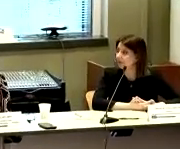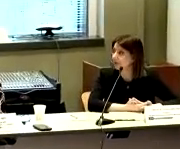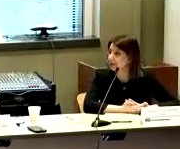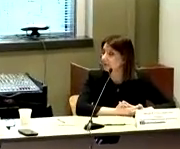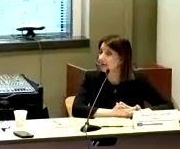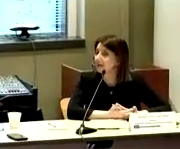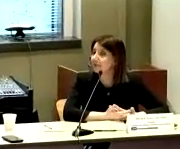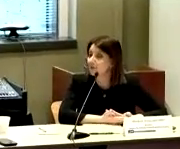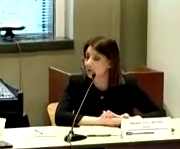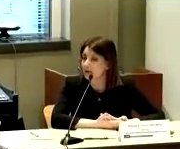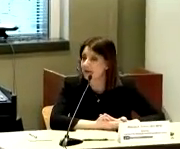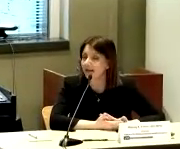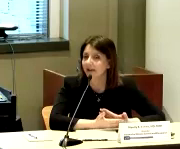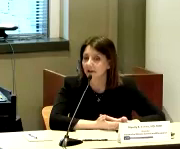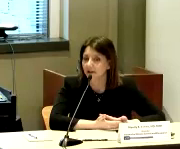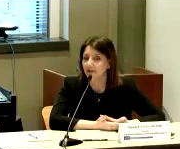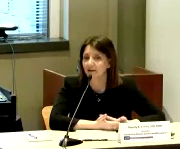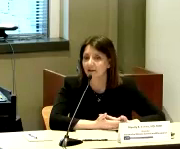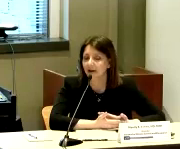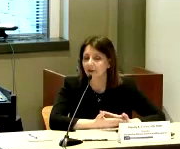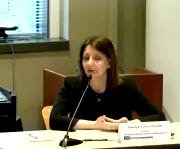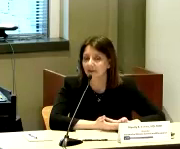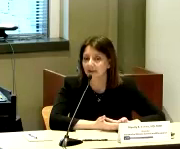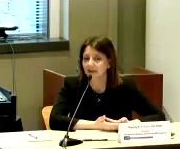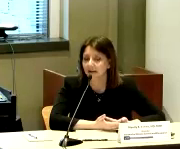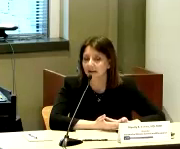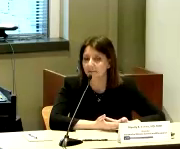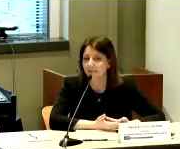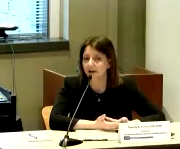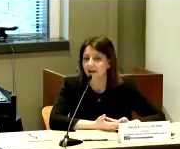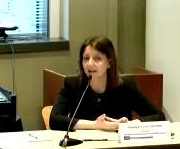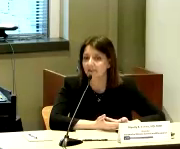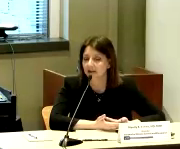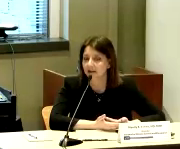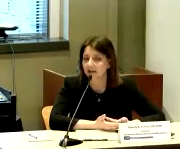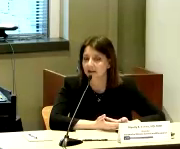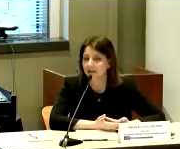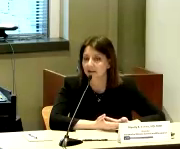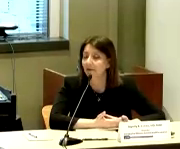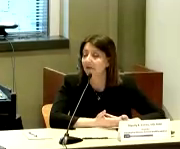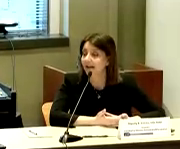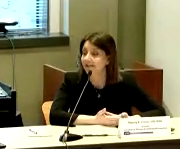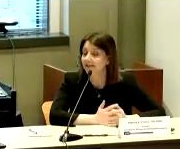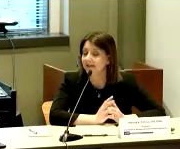to 2024, and talk a little bit about the committee that we've asked